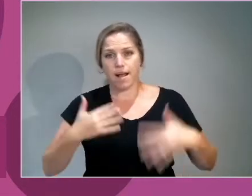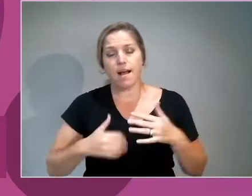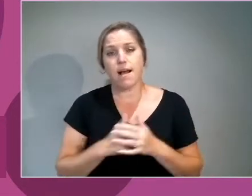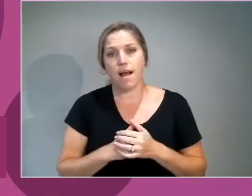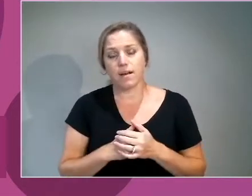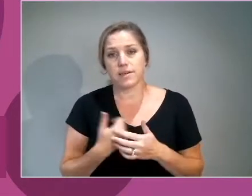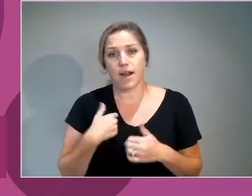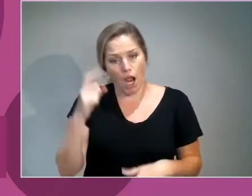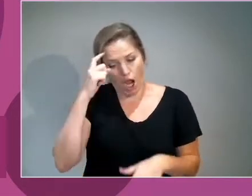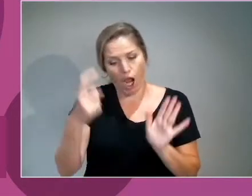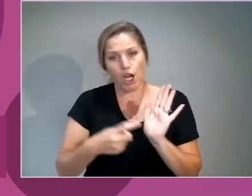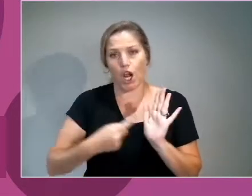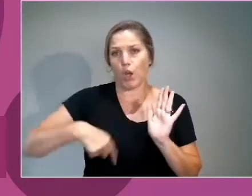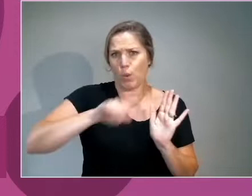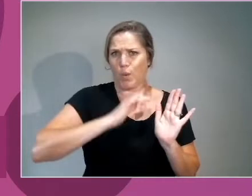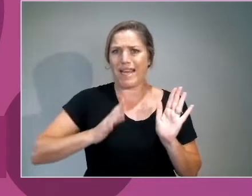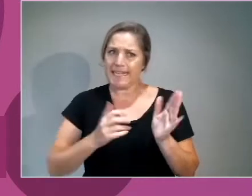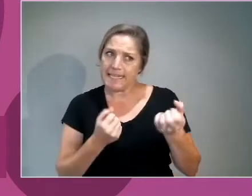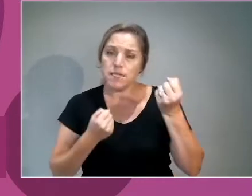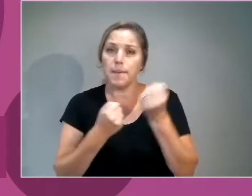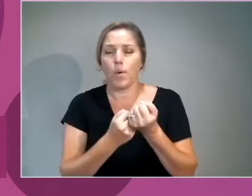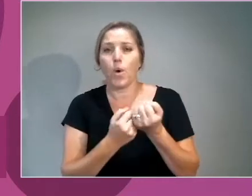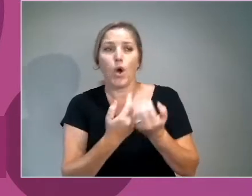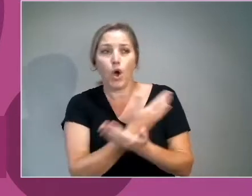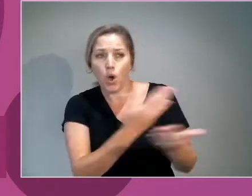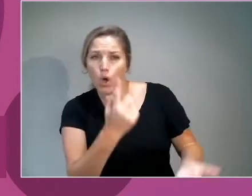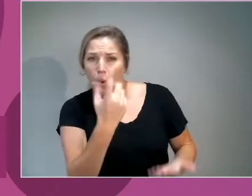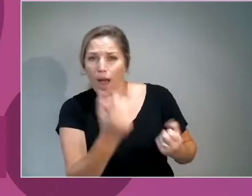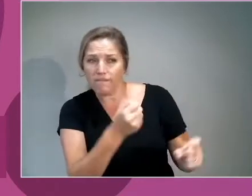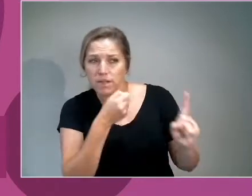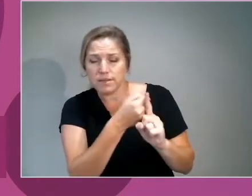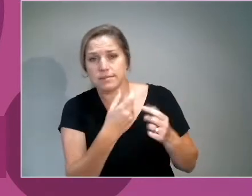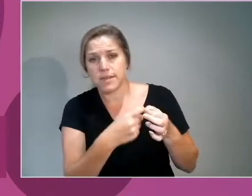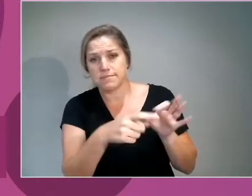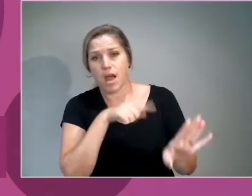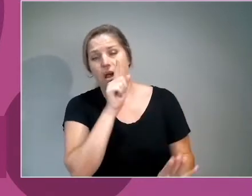to come behind those who are so impacted. So if I could have the next slide, please?